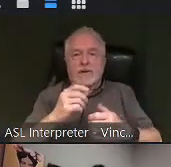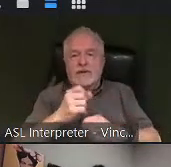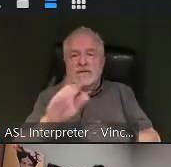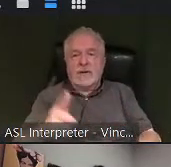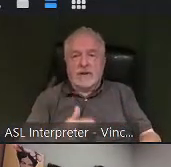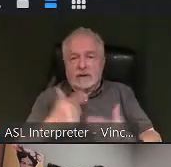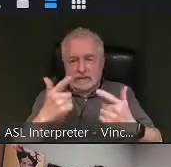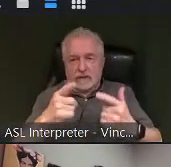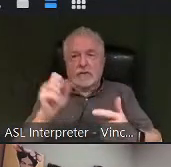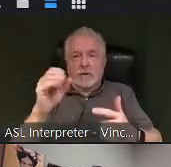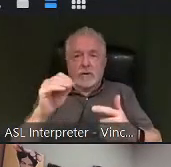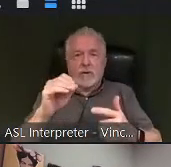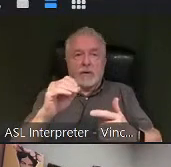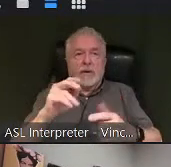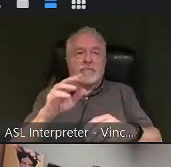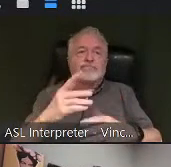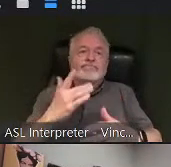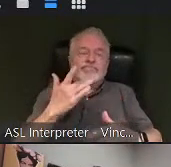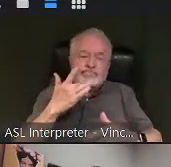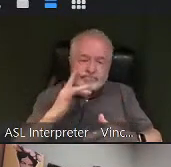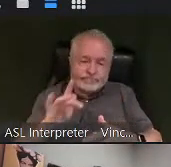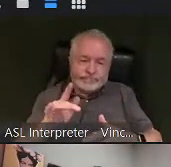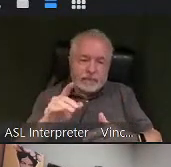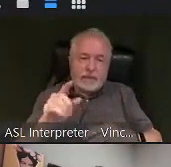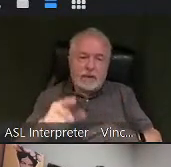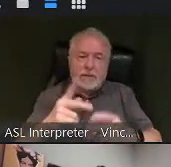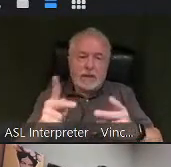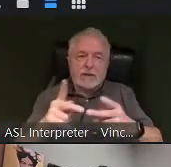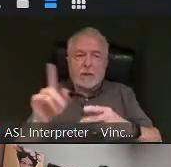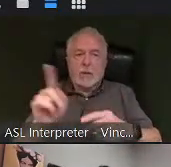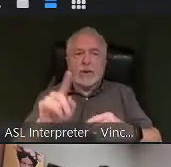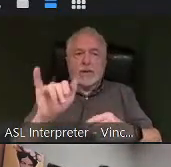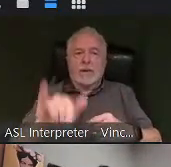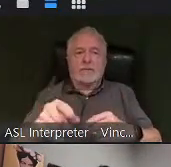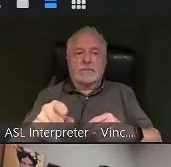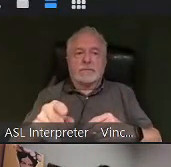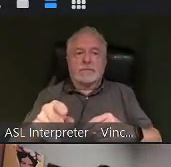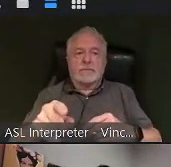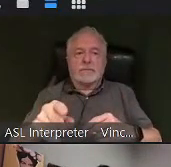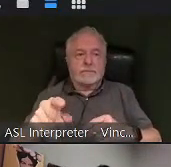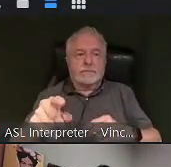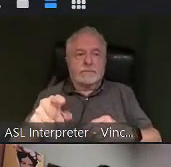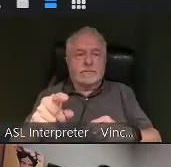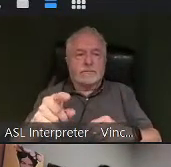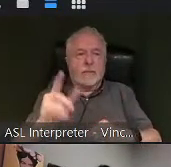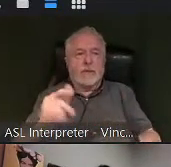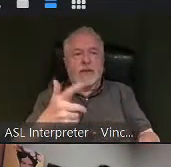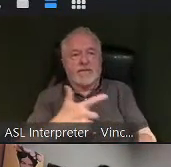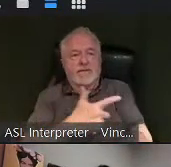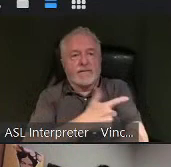So unfortunately, these are places where the where the vaccine, people who have